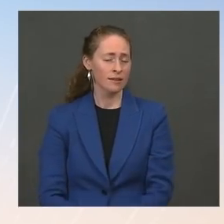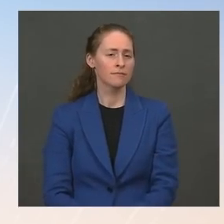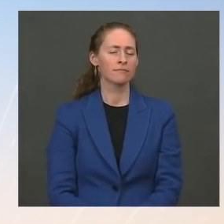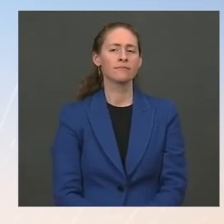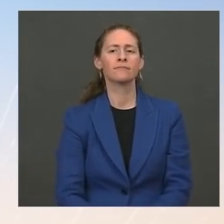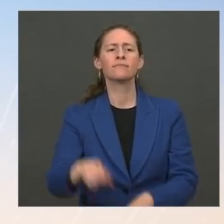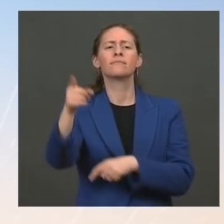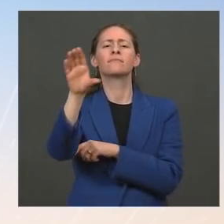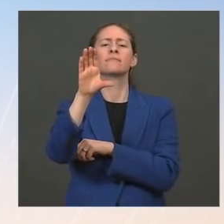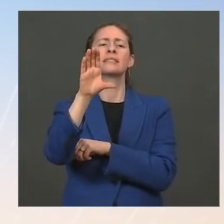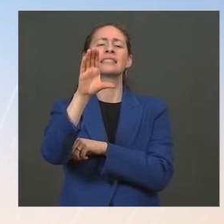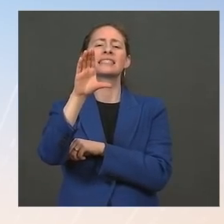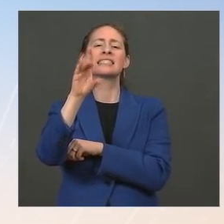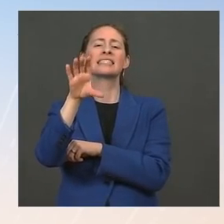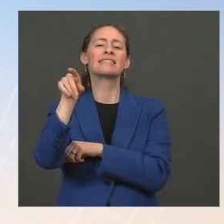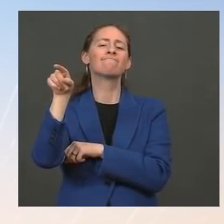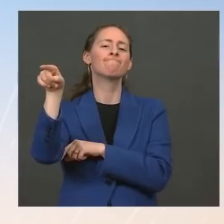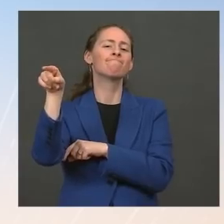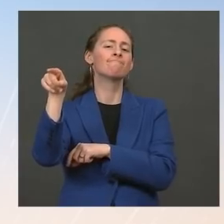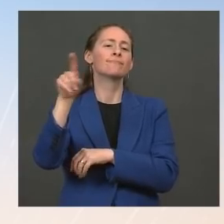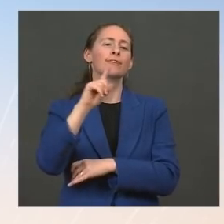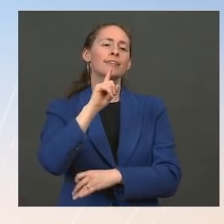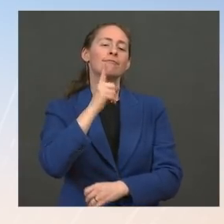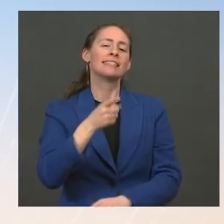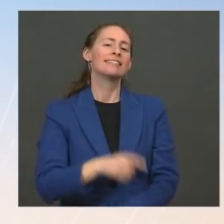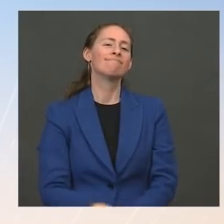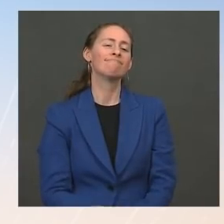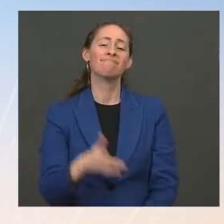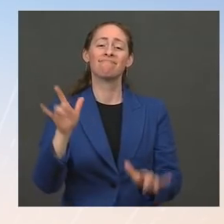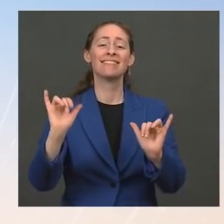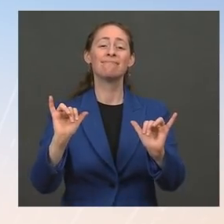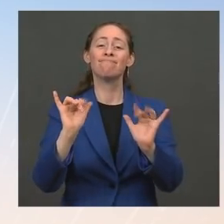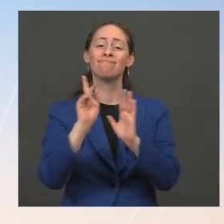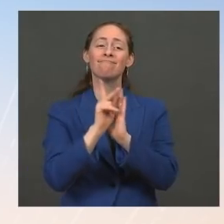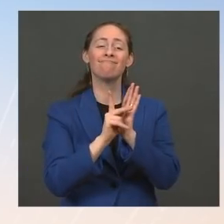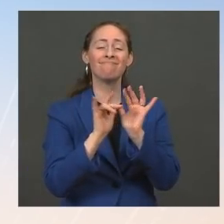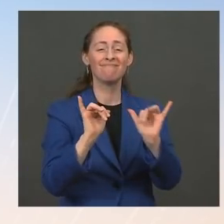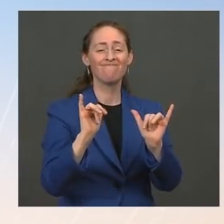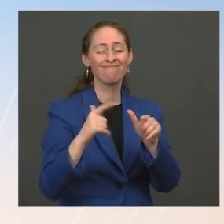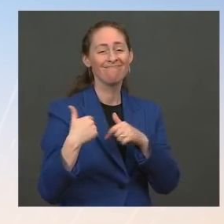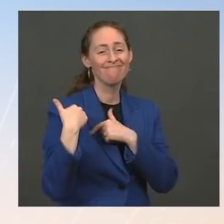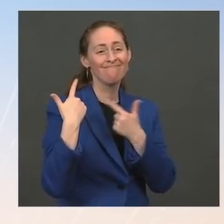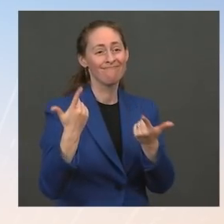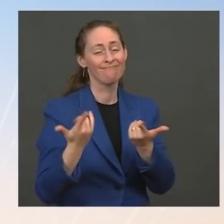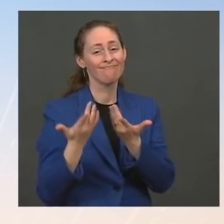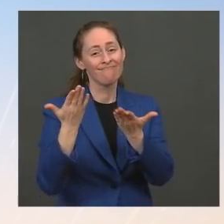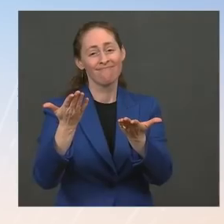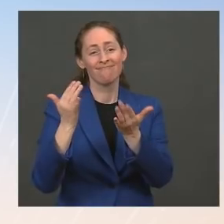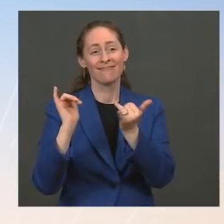which D.C. is abiding by and other localities are abiding by. Our advice continues to be to follow the advice